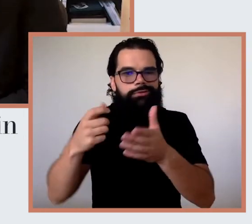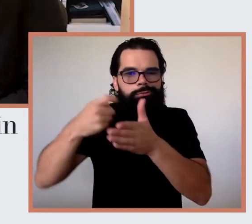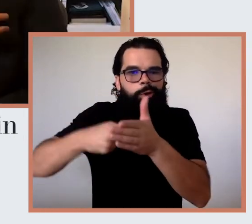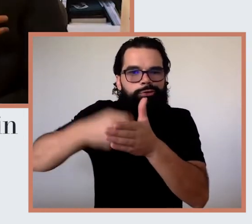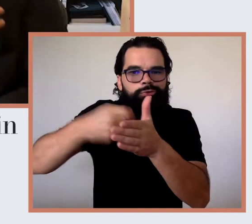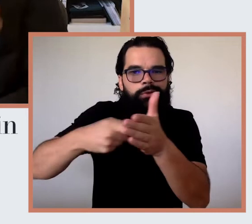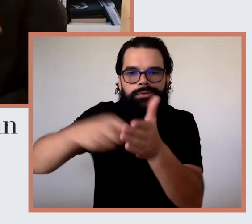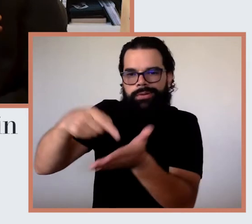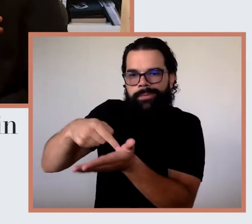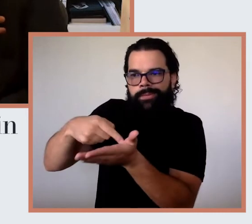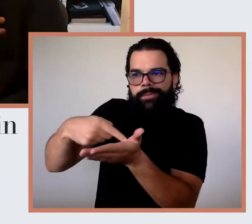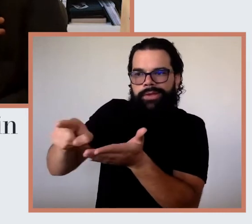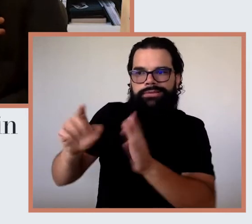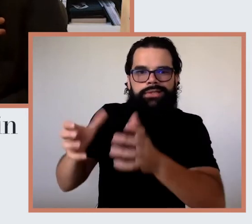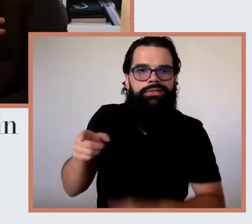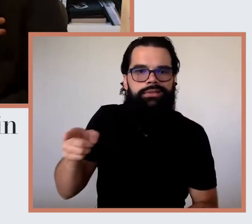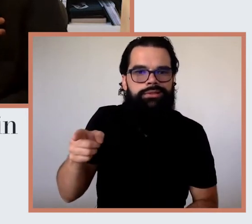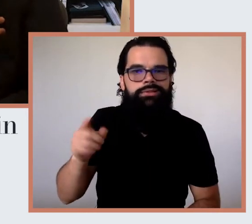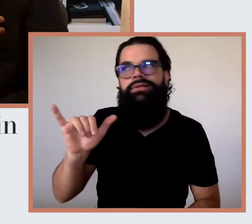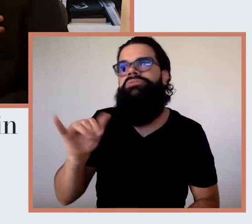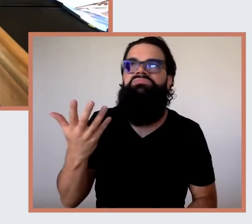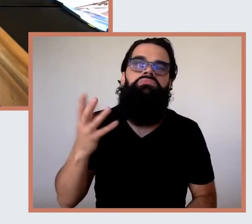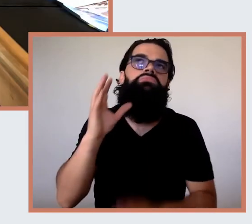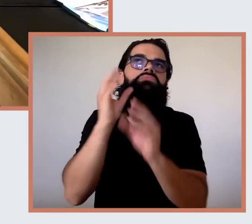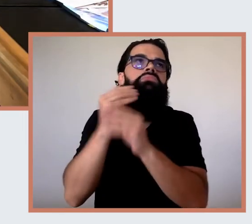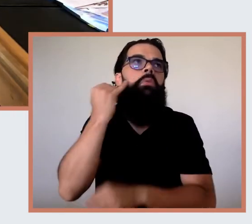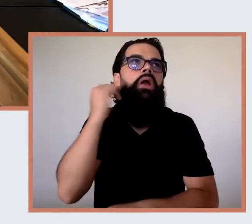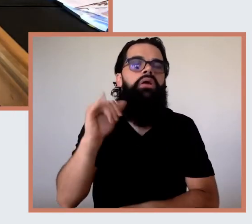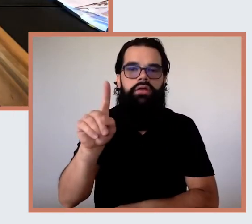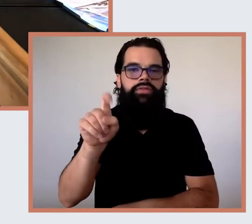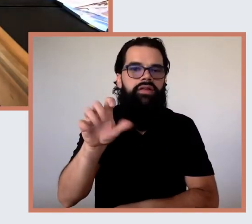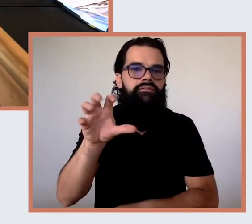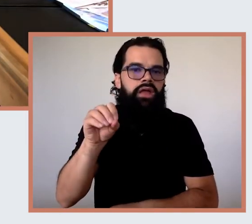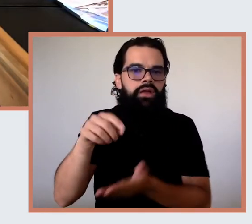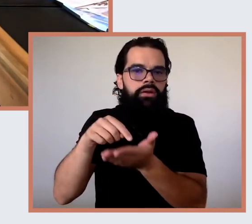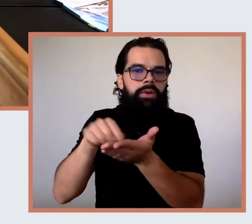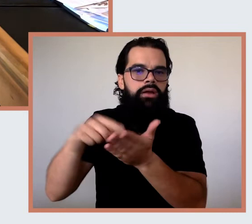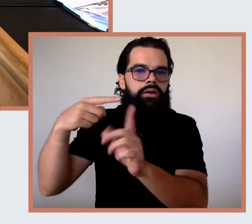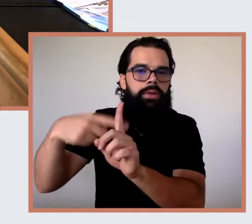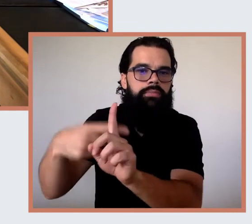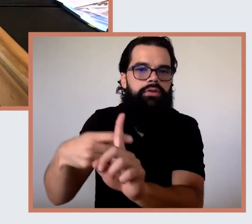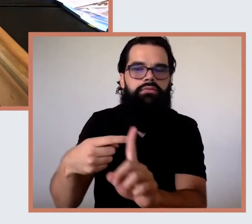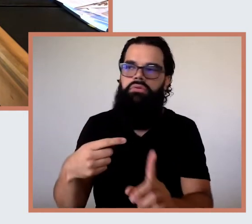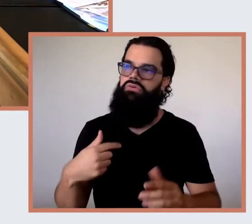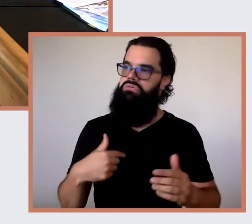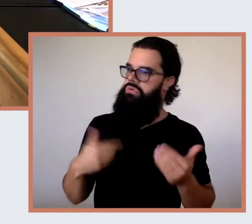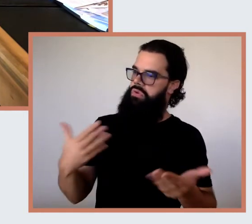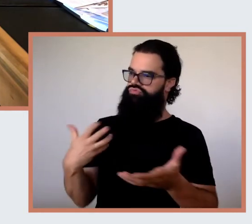let's assume I had an acting class and the fee to get into the class is $150 a month and Carly comes